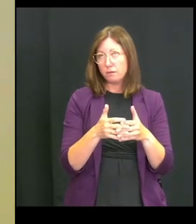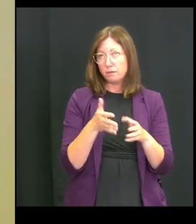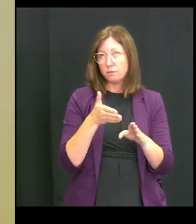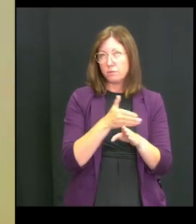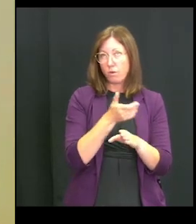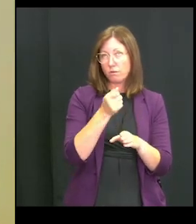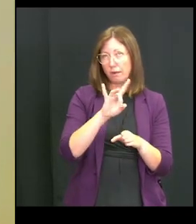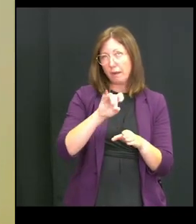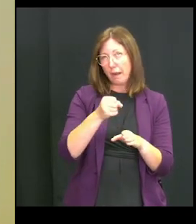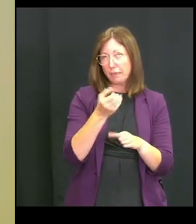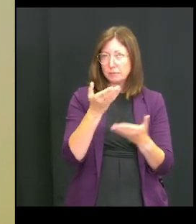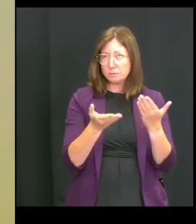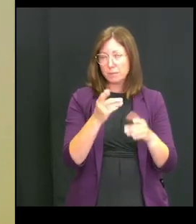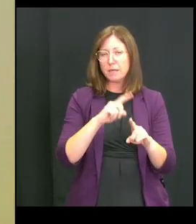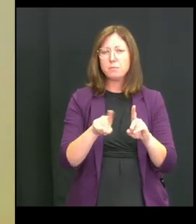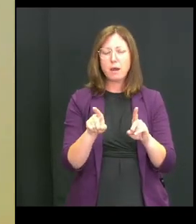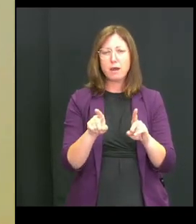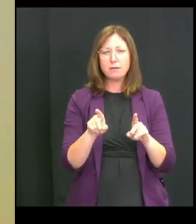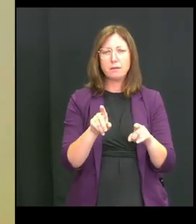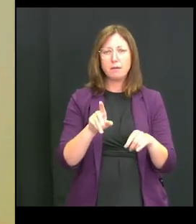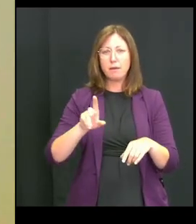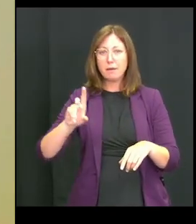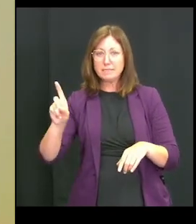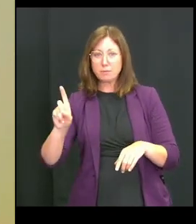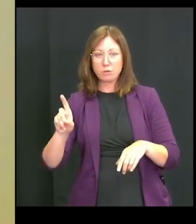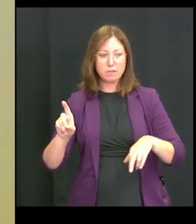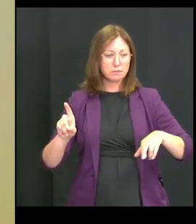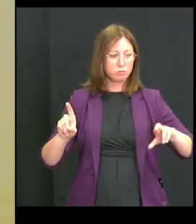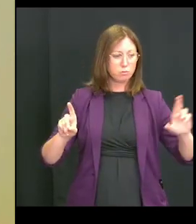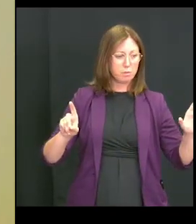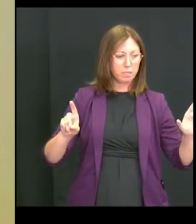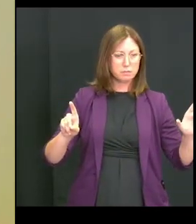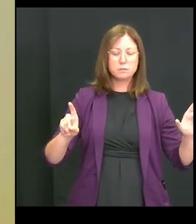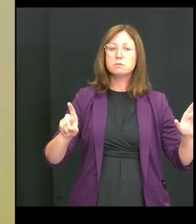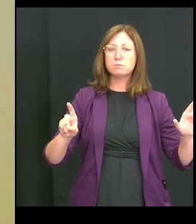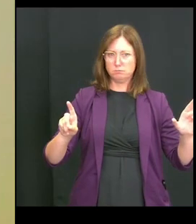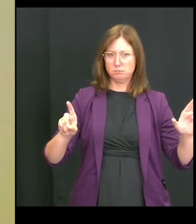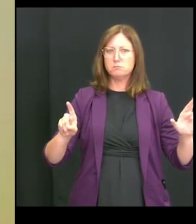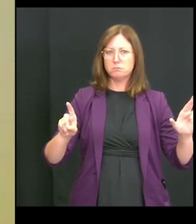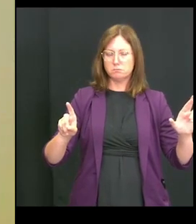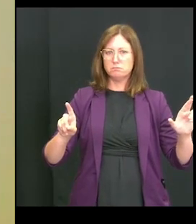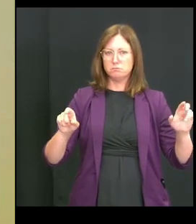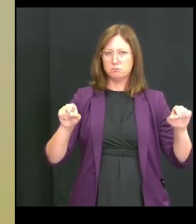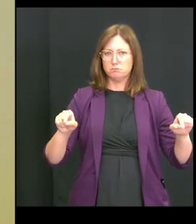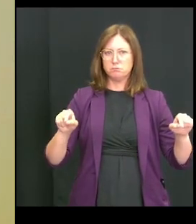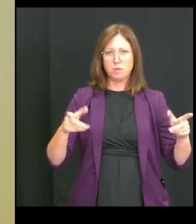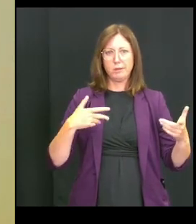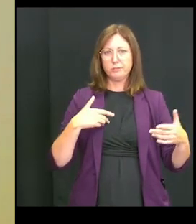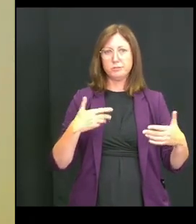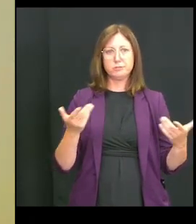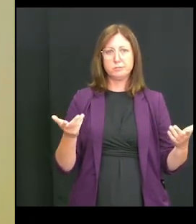in the case of the US, but the Democrats and Republicans were sometimes criticized as being just Tweedledum and Tweedledee,